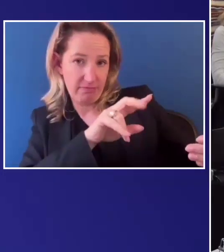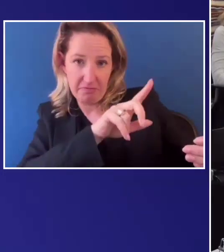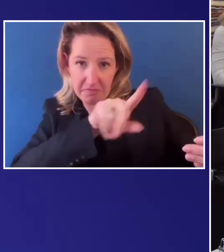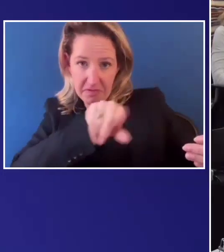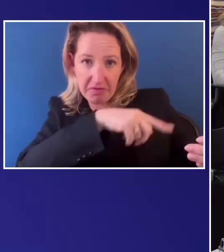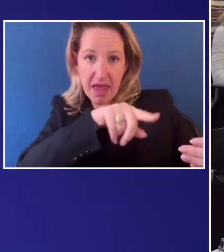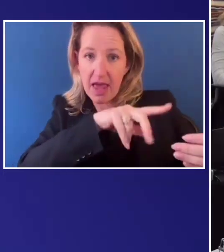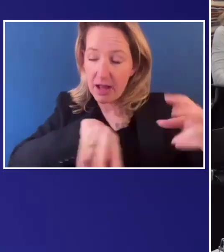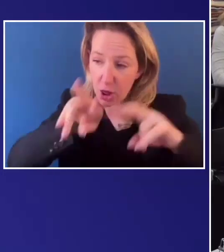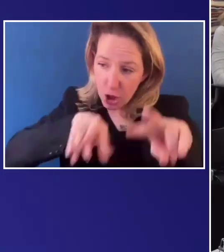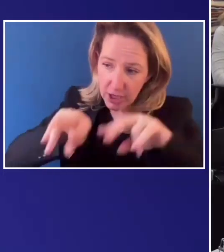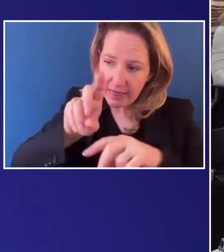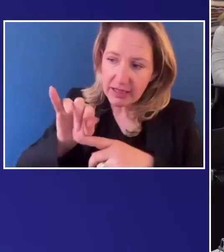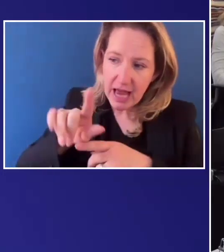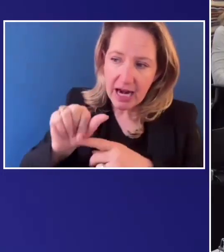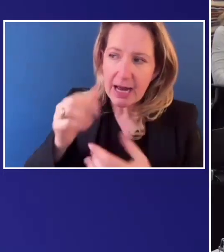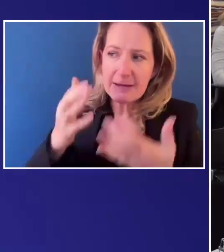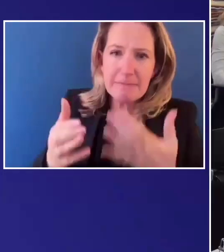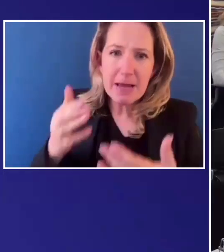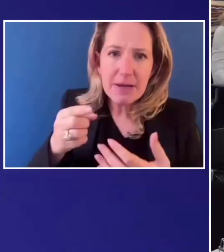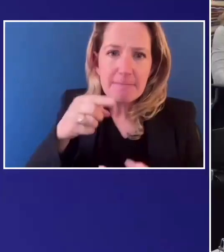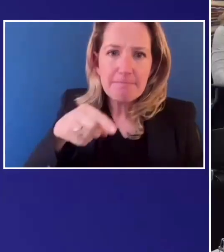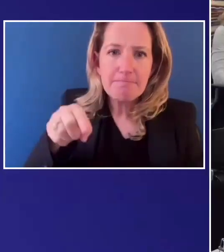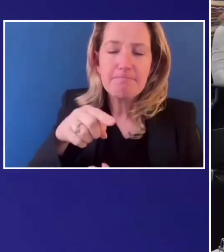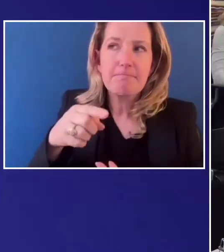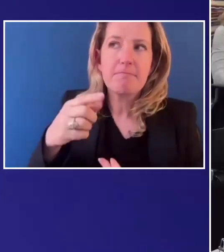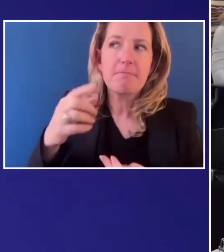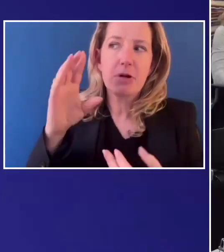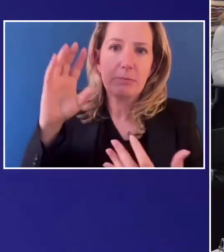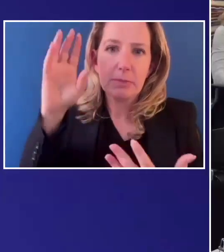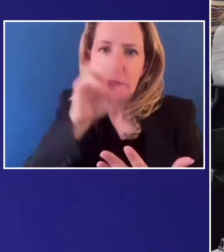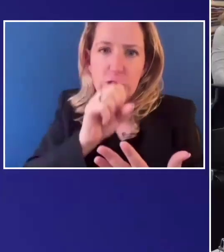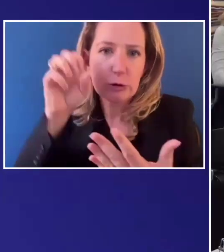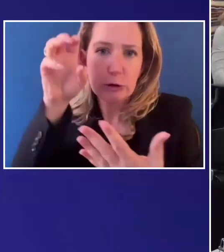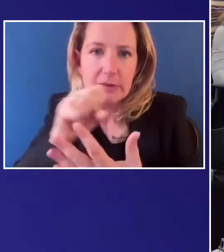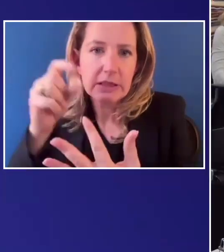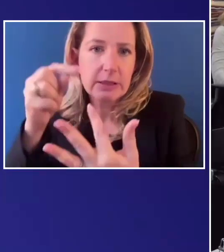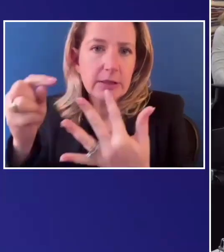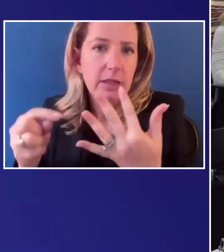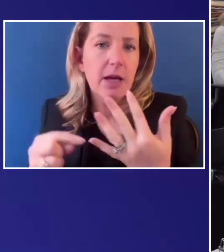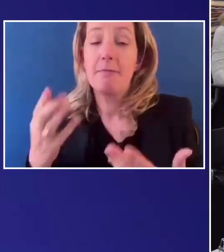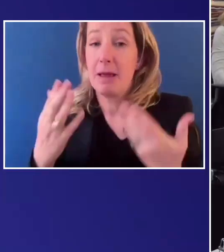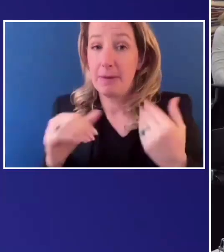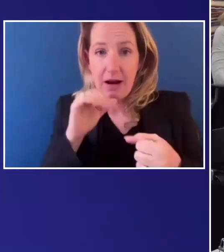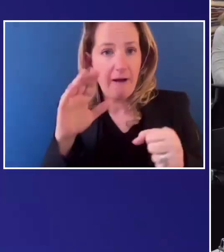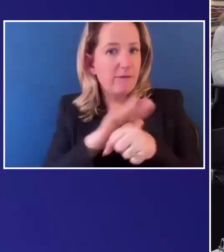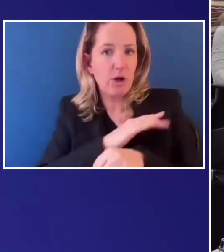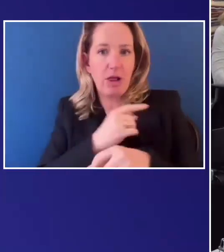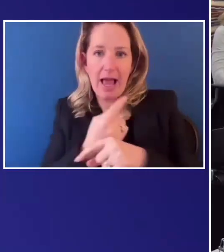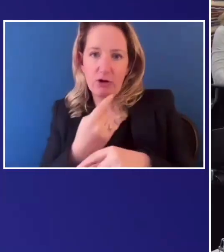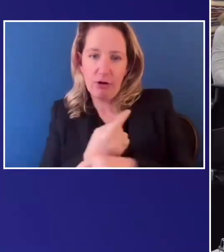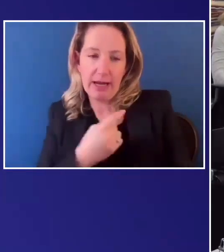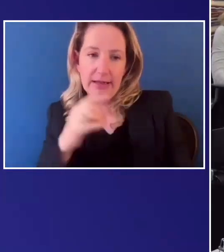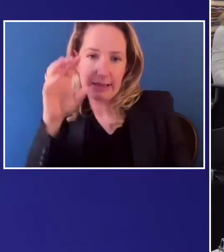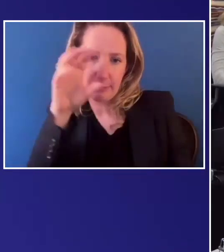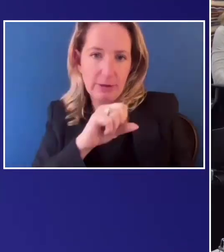you know, presumptions that may not be fully accurate, considering that, you know, half of the not crossover is